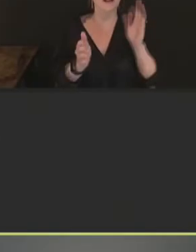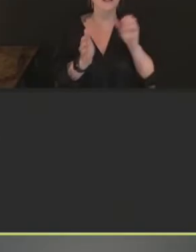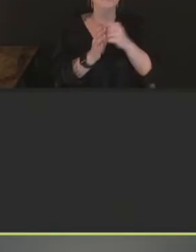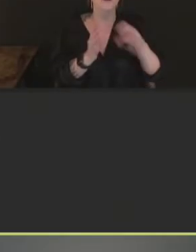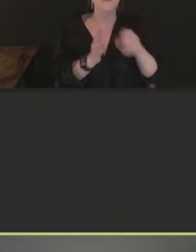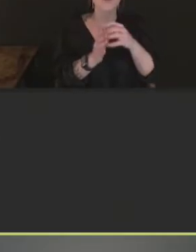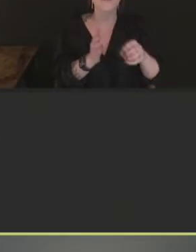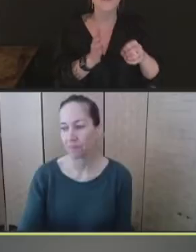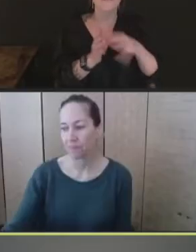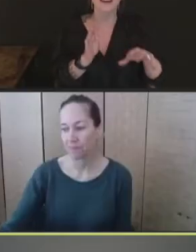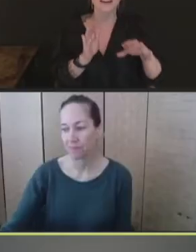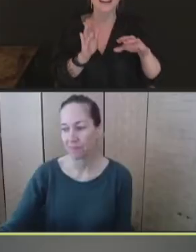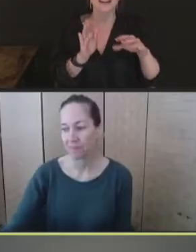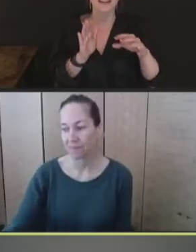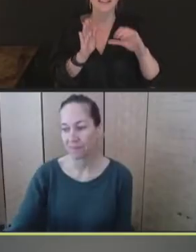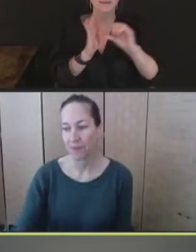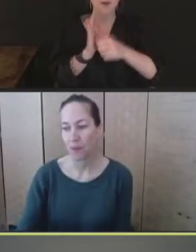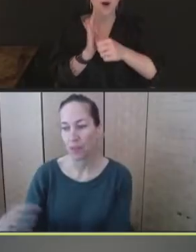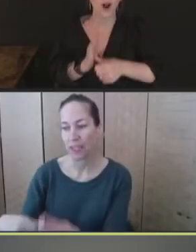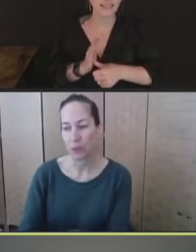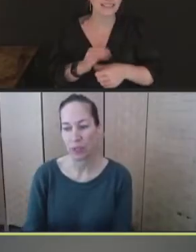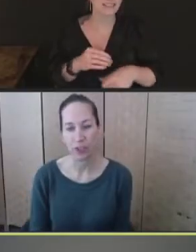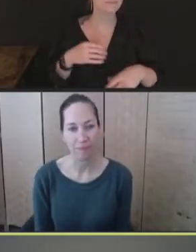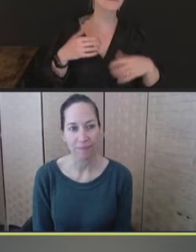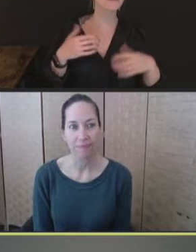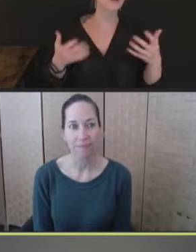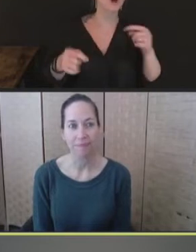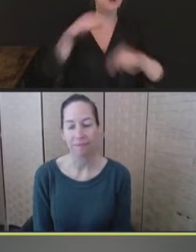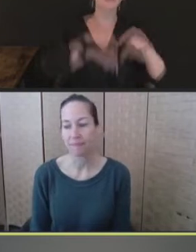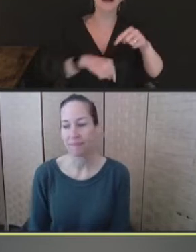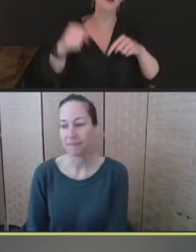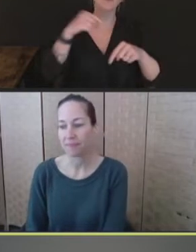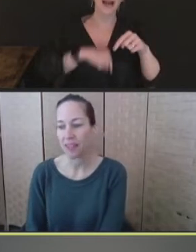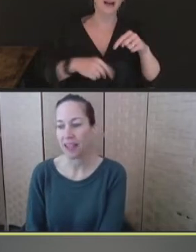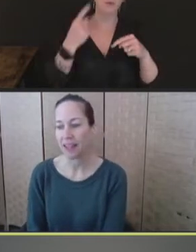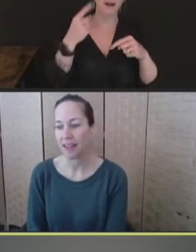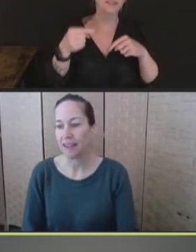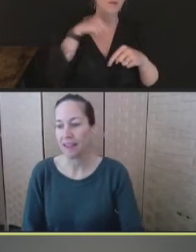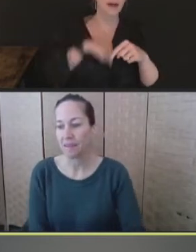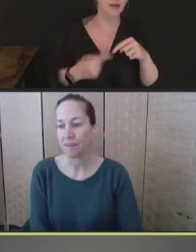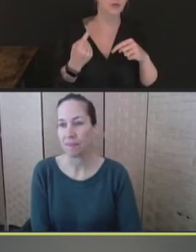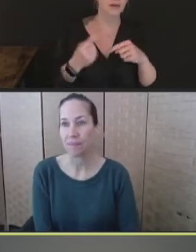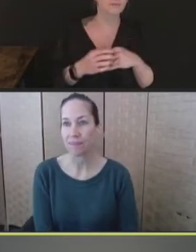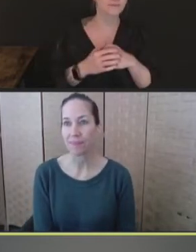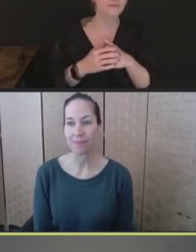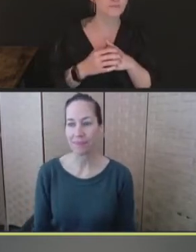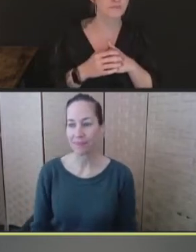No back -- we got to go back one.